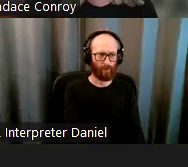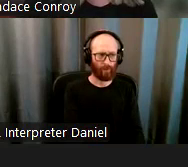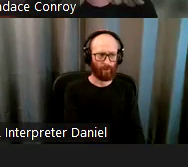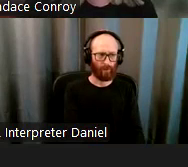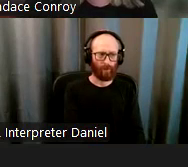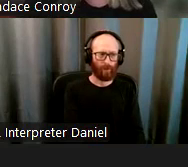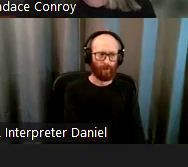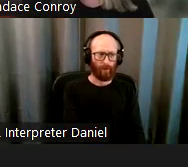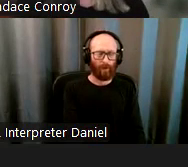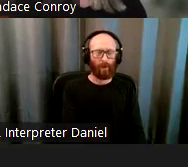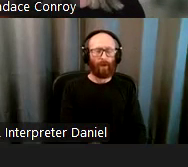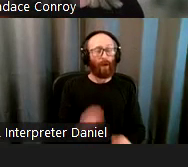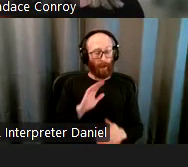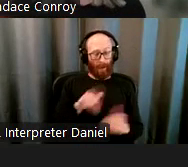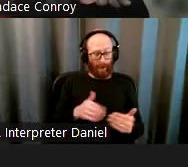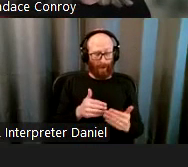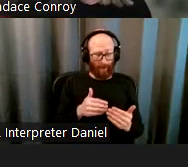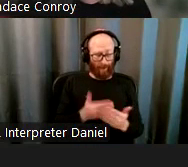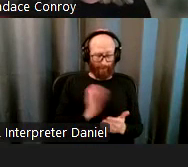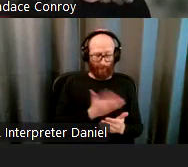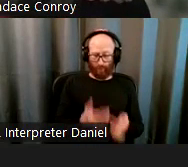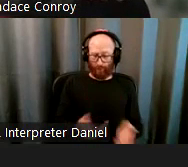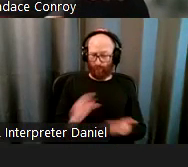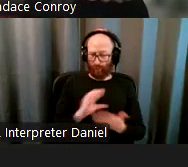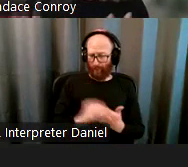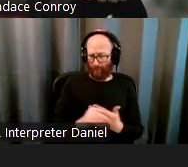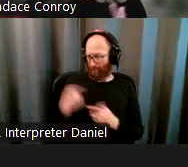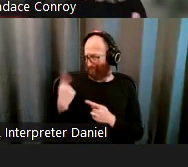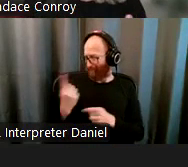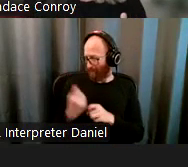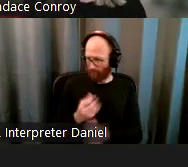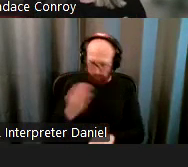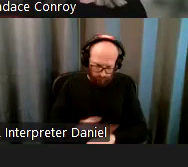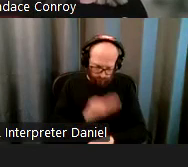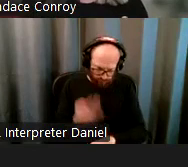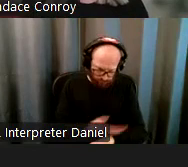and curriculum this past year. To give you a sense of how Core Plus Construction